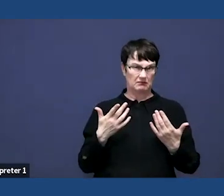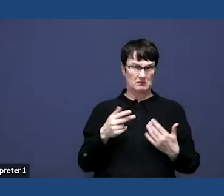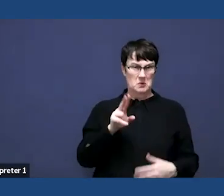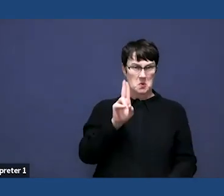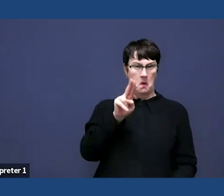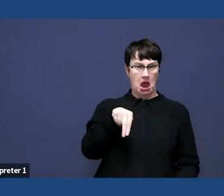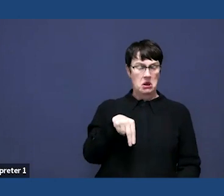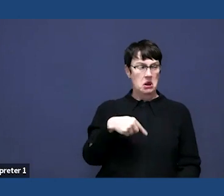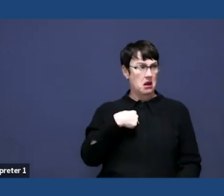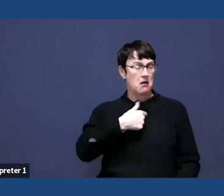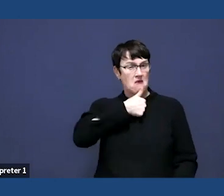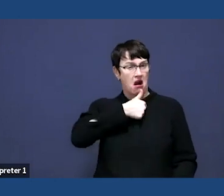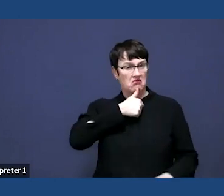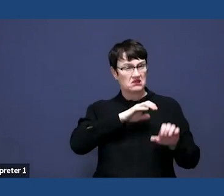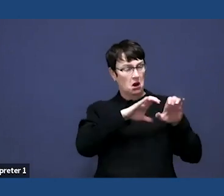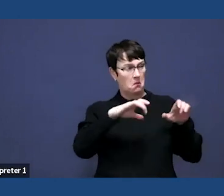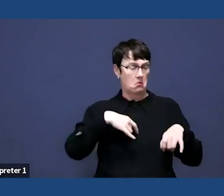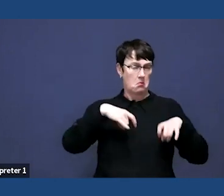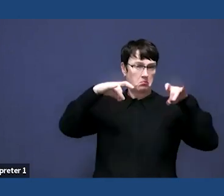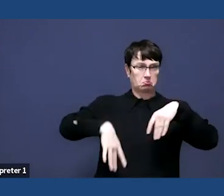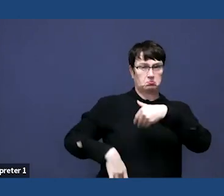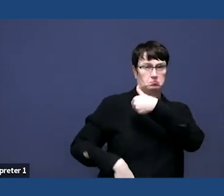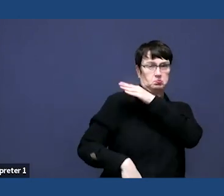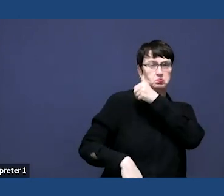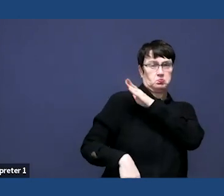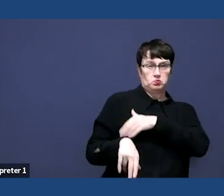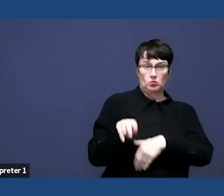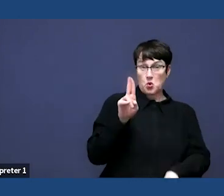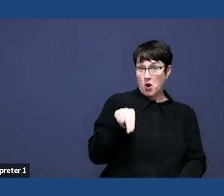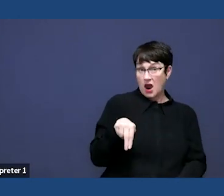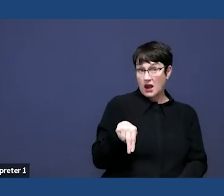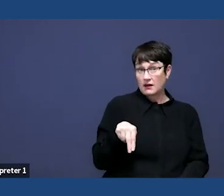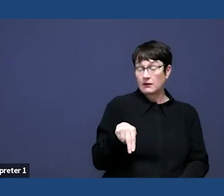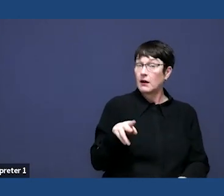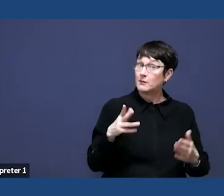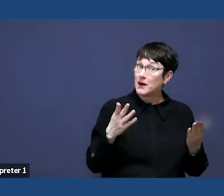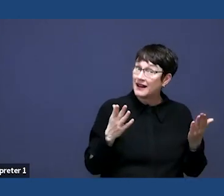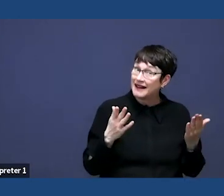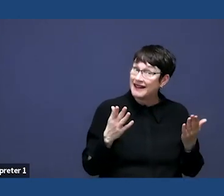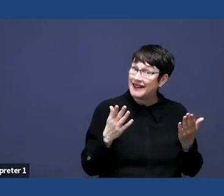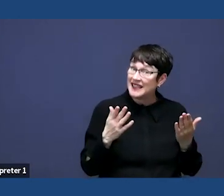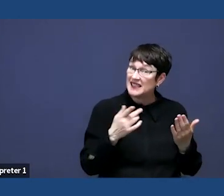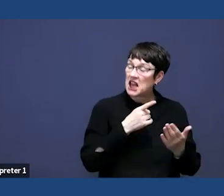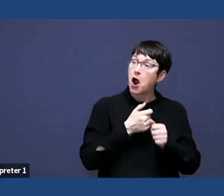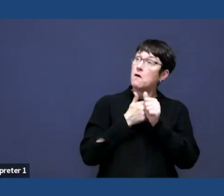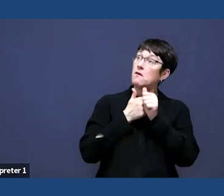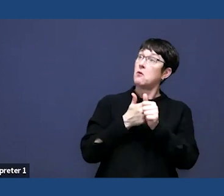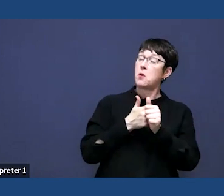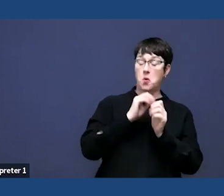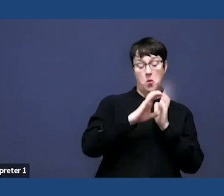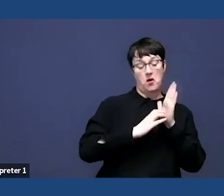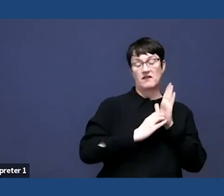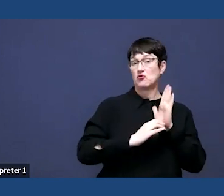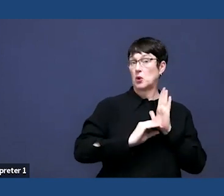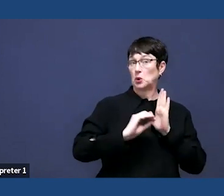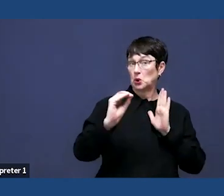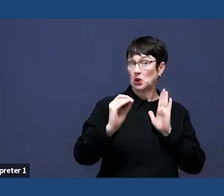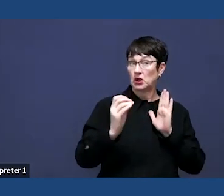Like you mentioned, it really, as we move as a society, as a connectedness to countries